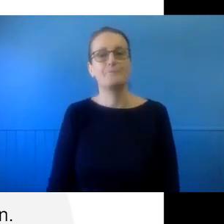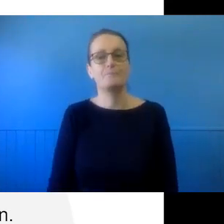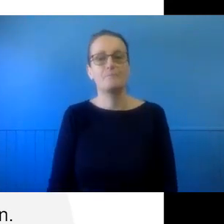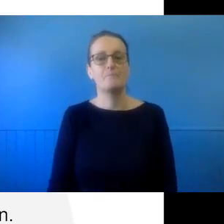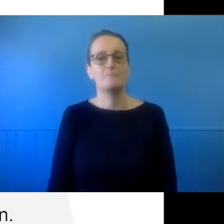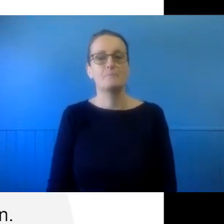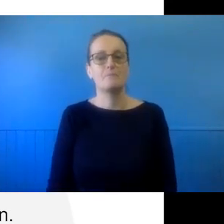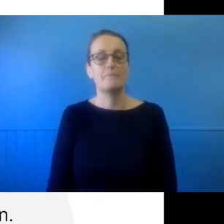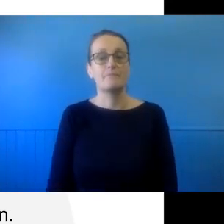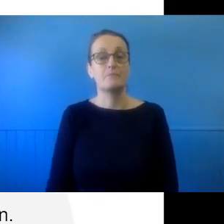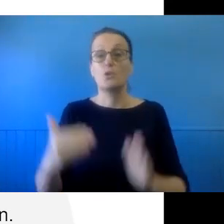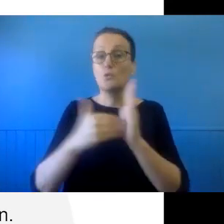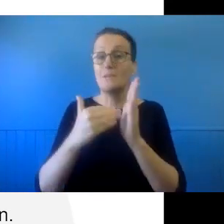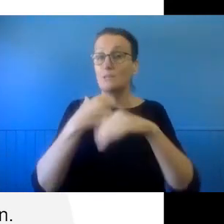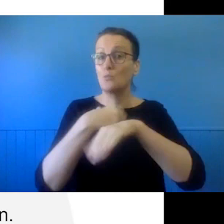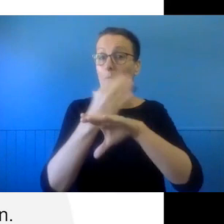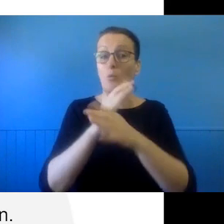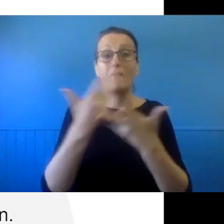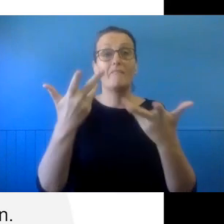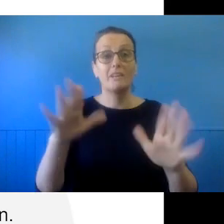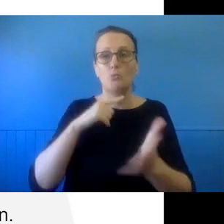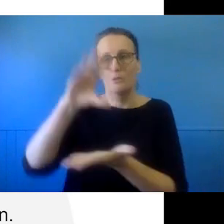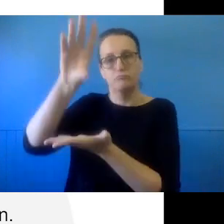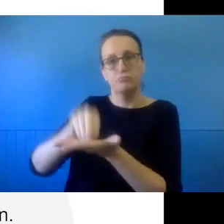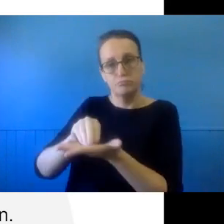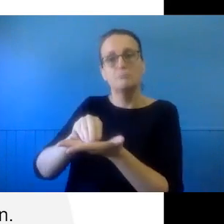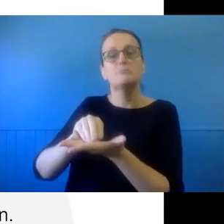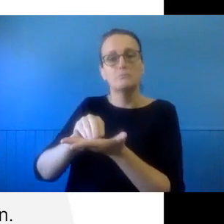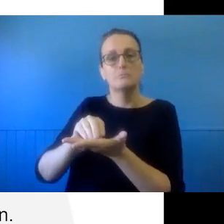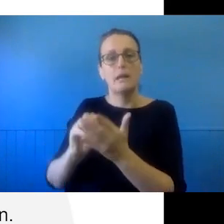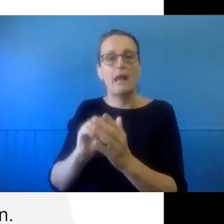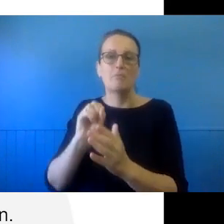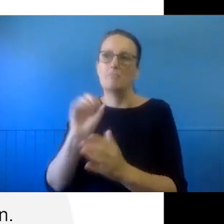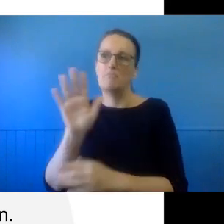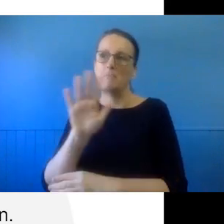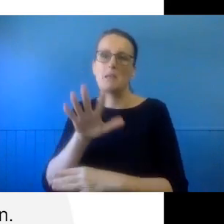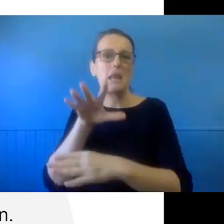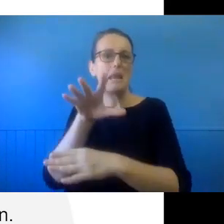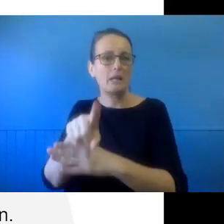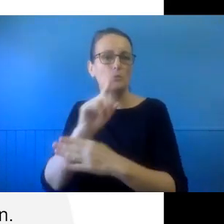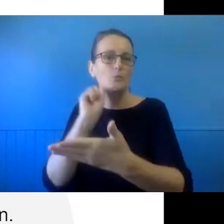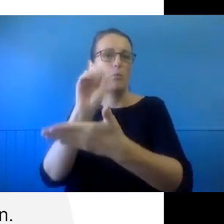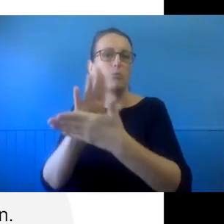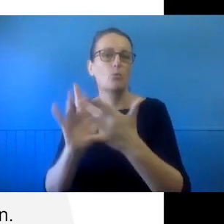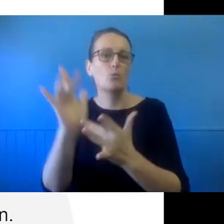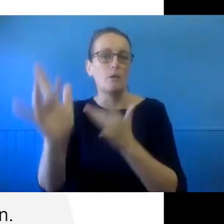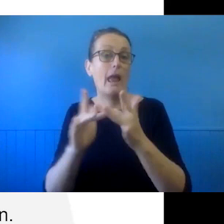recording of today's webinar as always will be available after the session around mid next-week which we'll send to you via email and it